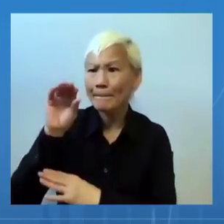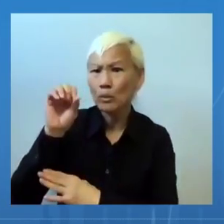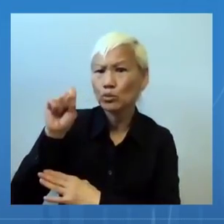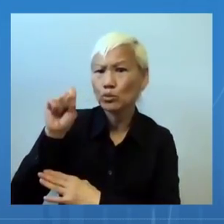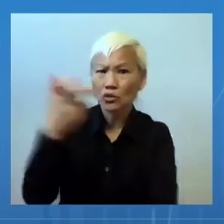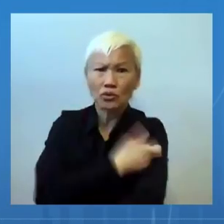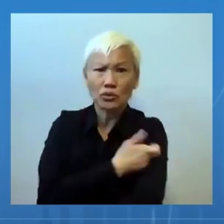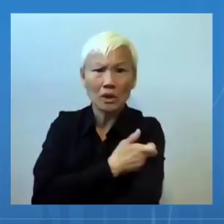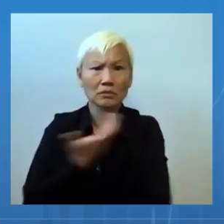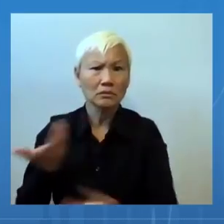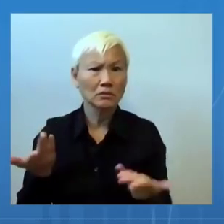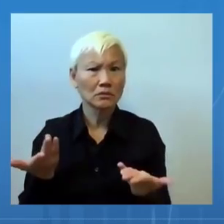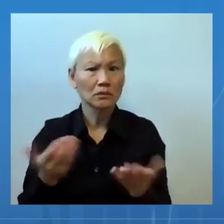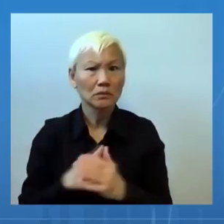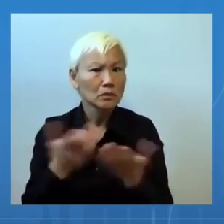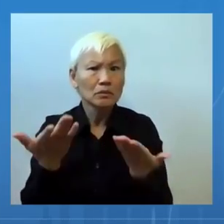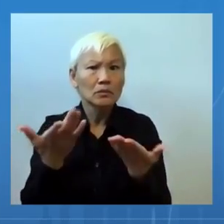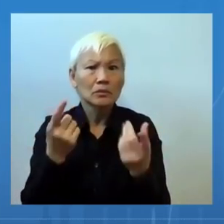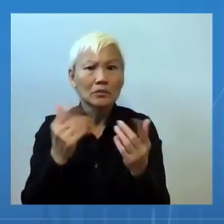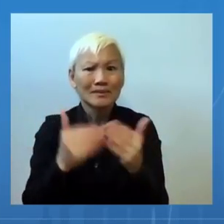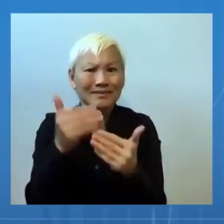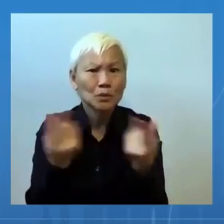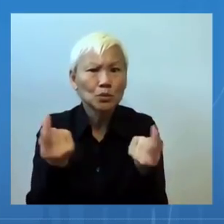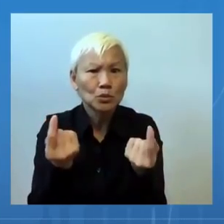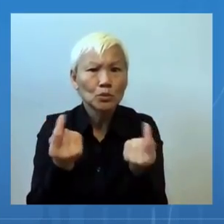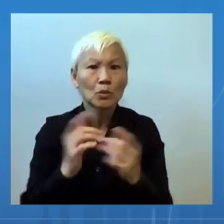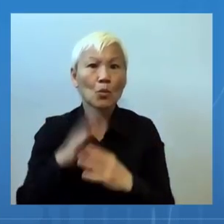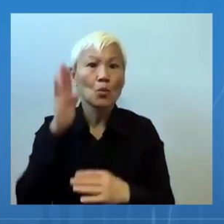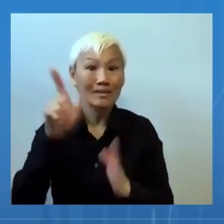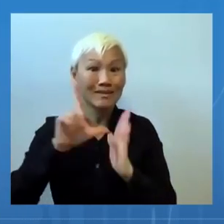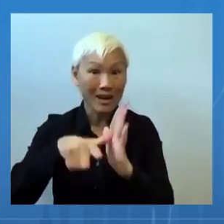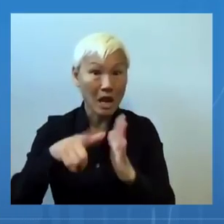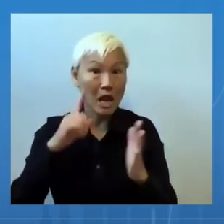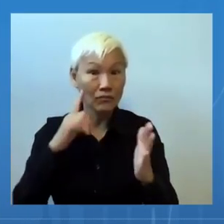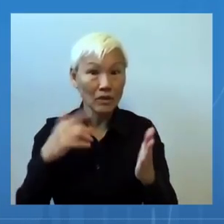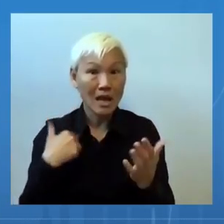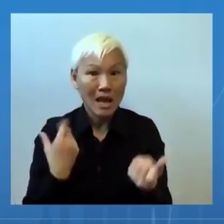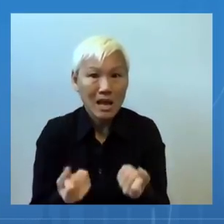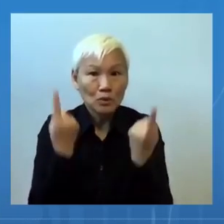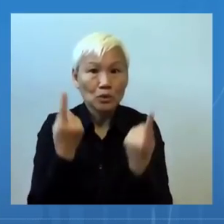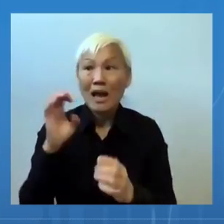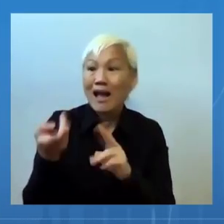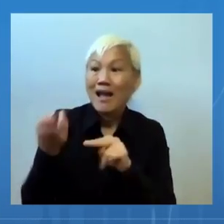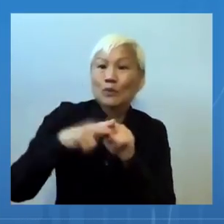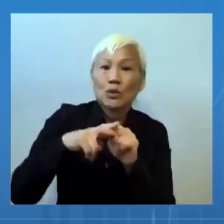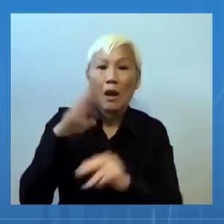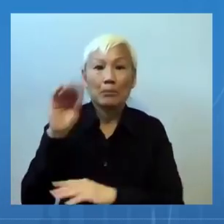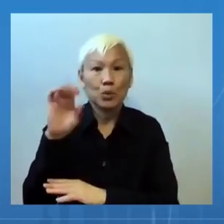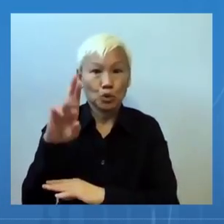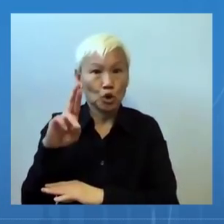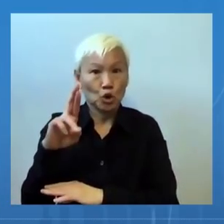Mr. Zients: Dr. Fauci? Dr. Fauci: Yeah, the -- I think the short answer to your question is that, yes, it will be very likely